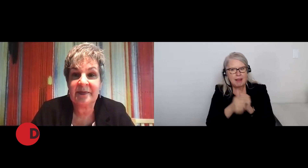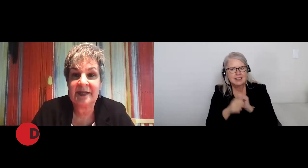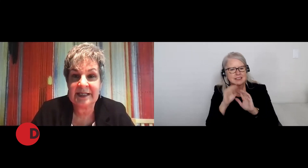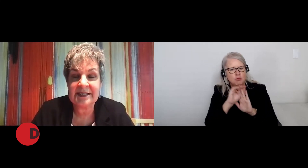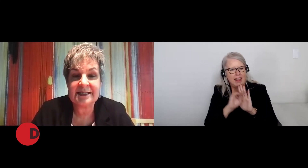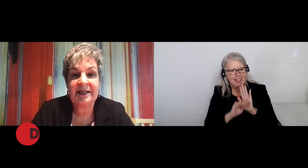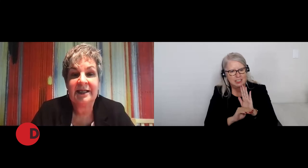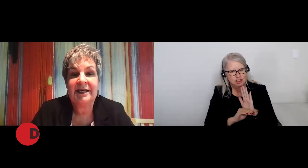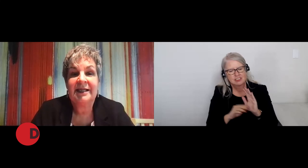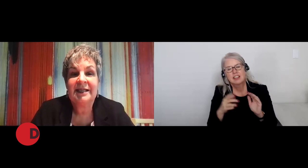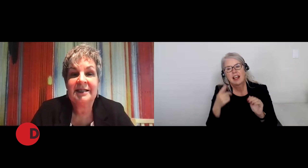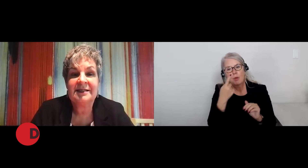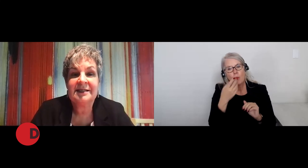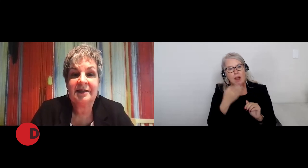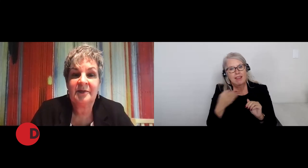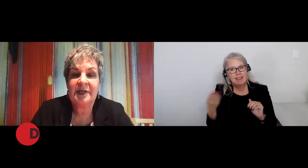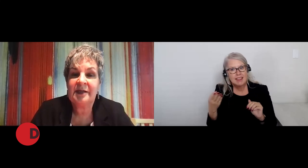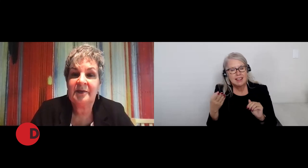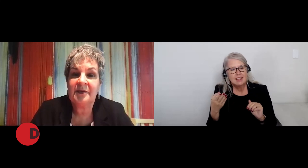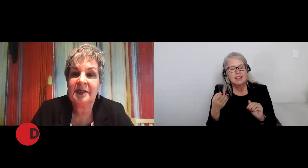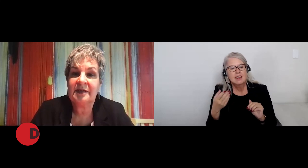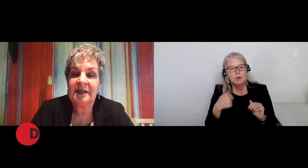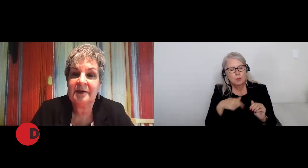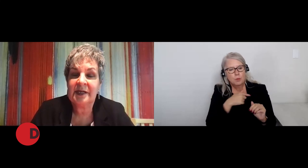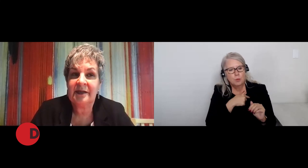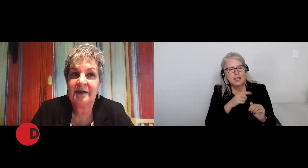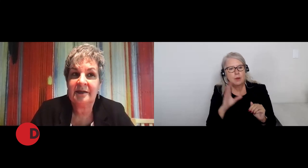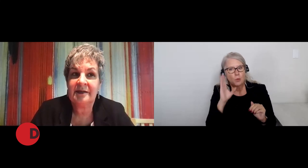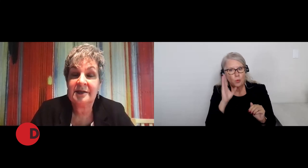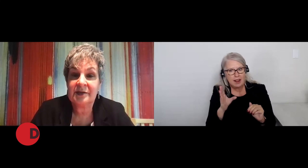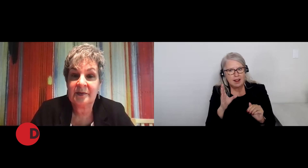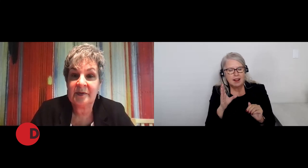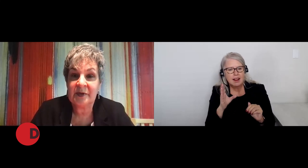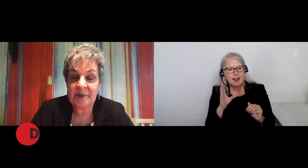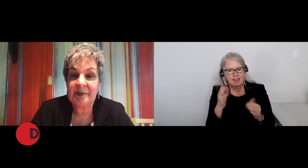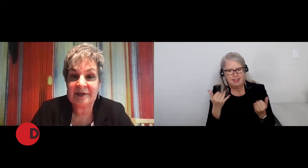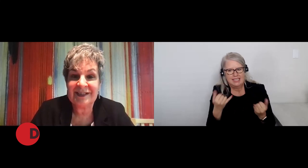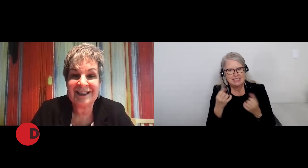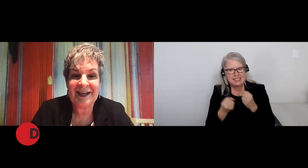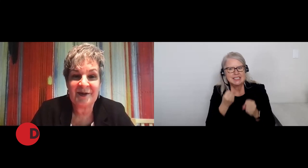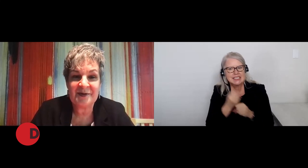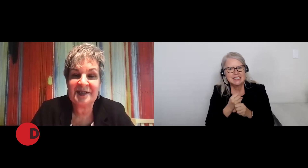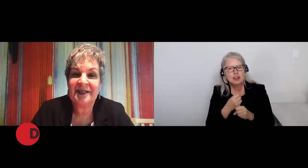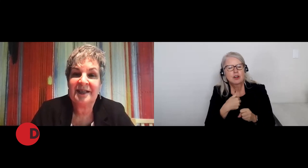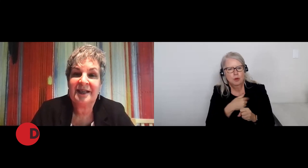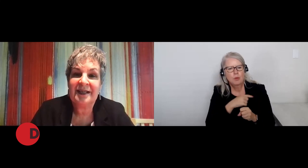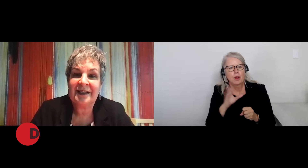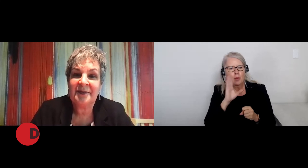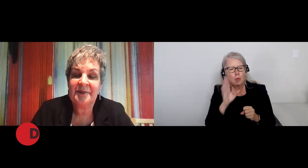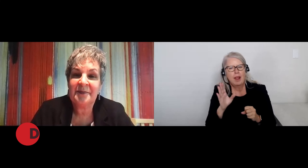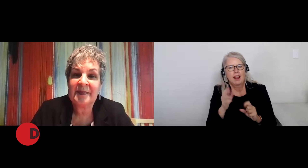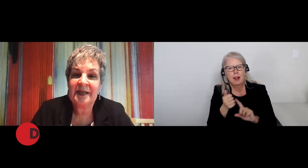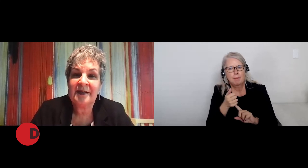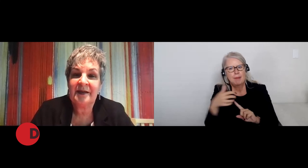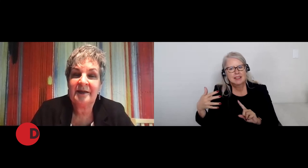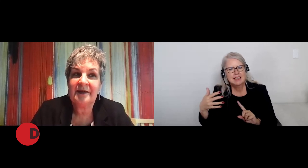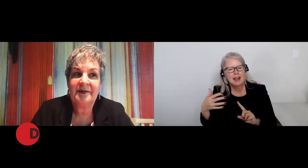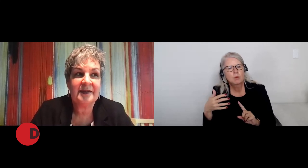are implemented. One thing we will do this year, we will put out